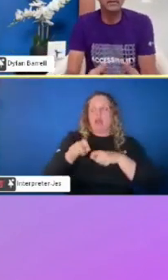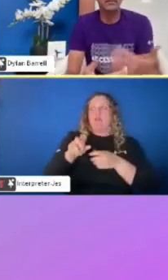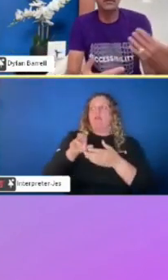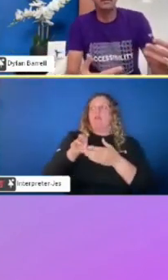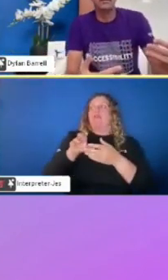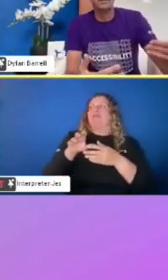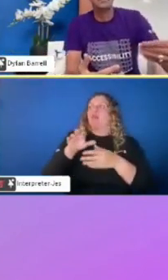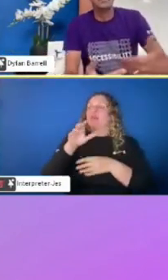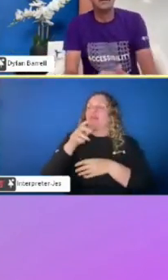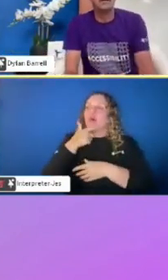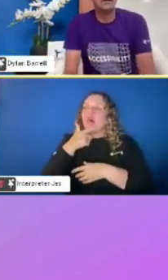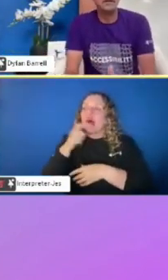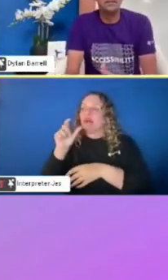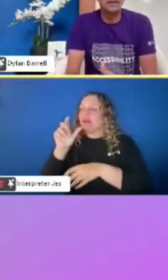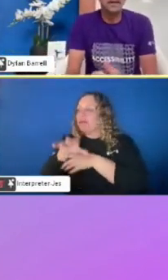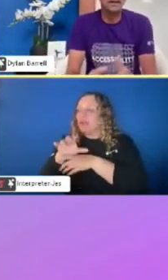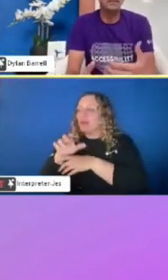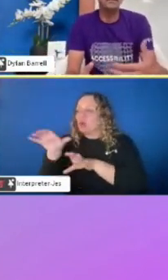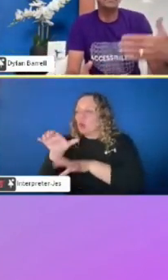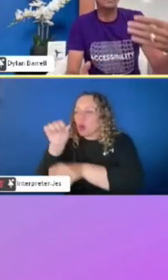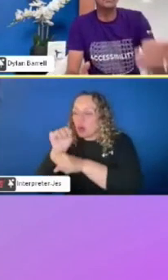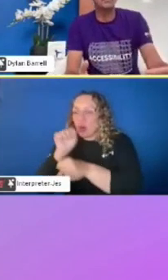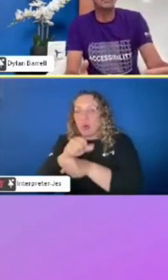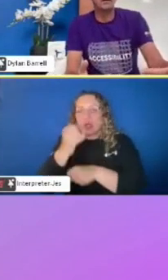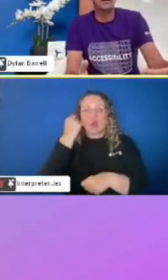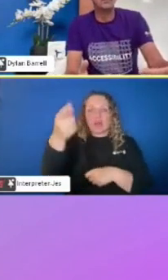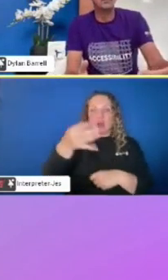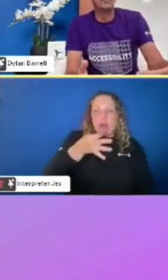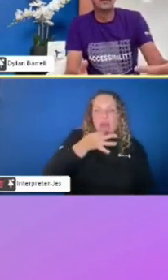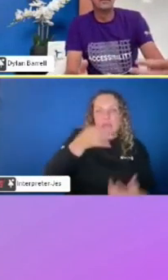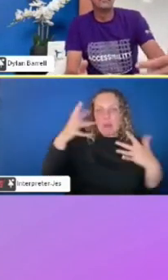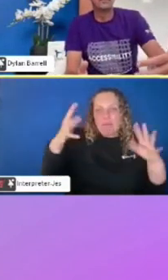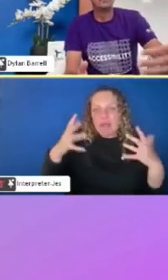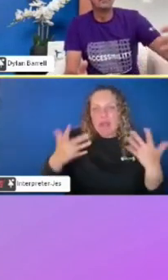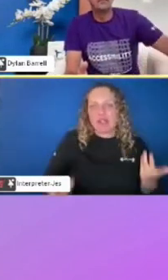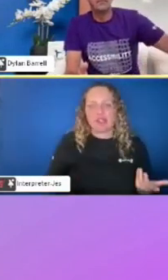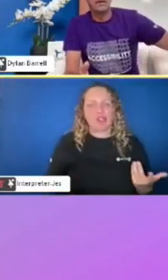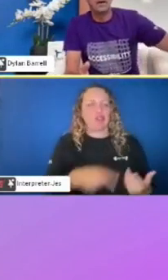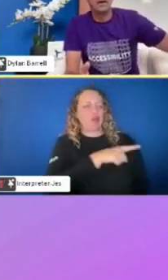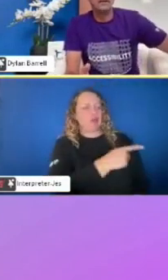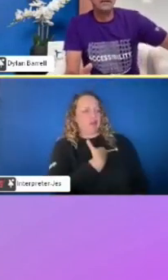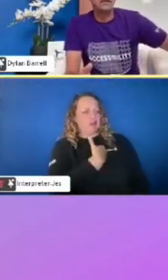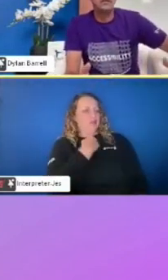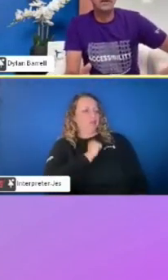if you're an accessibility expert and you move from Deque, say,